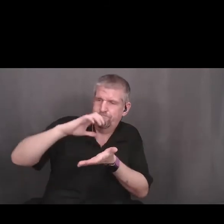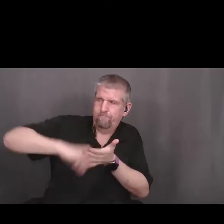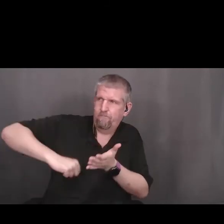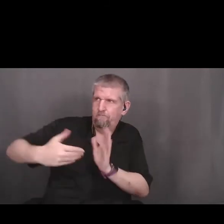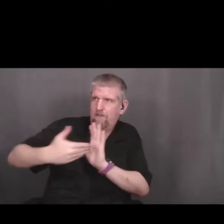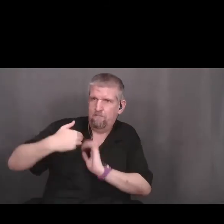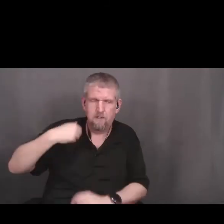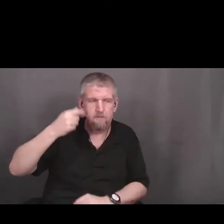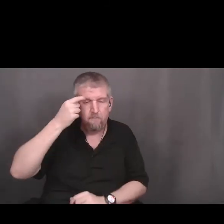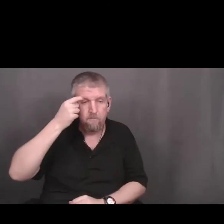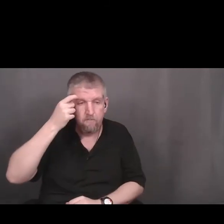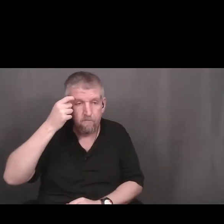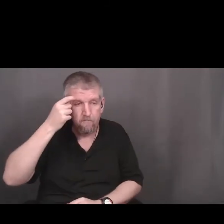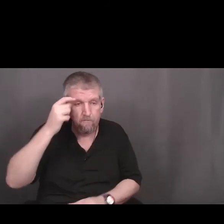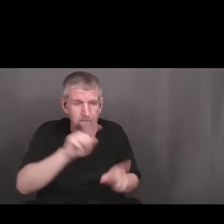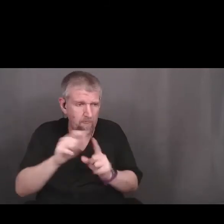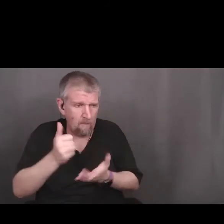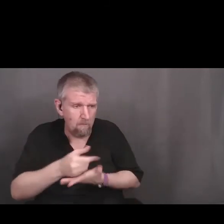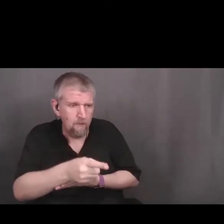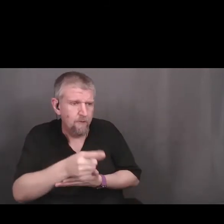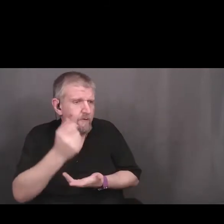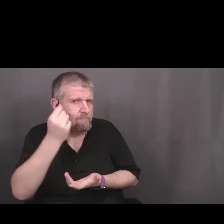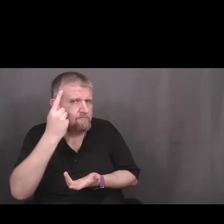We can also help assist with work related transportation,